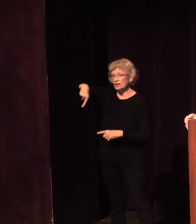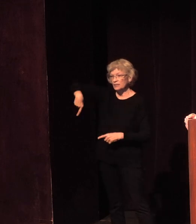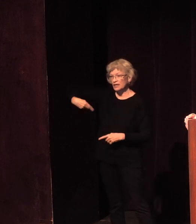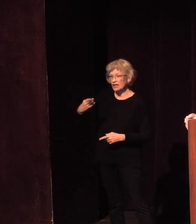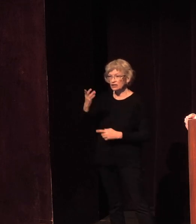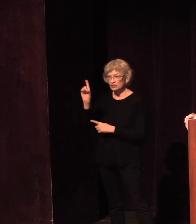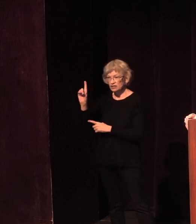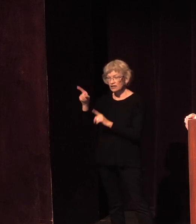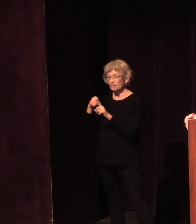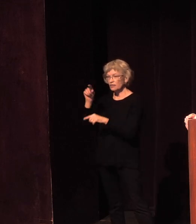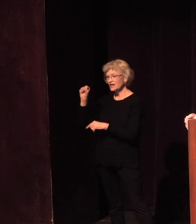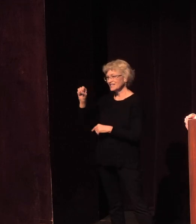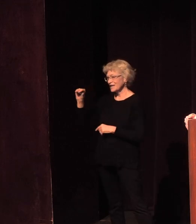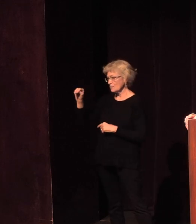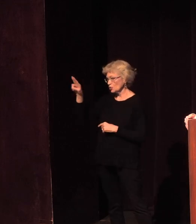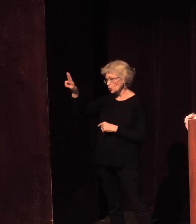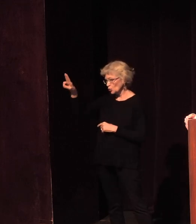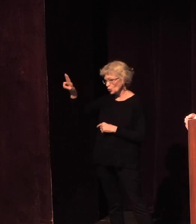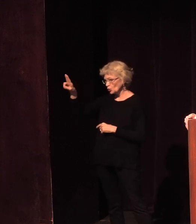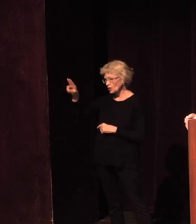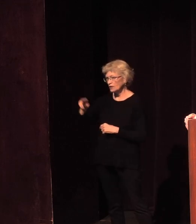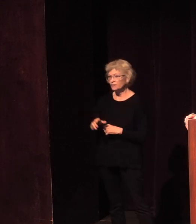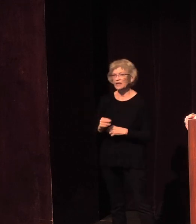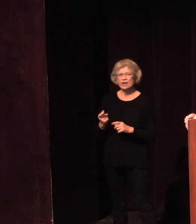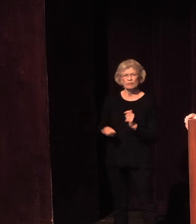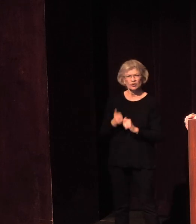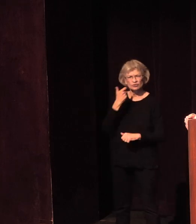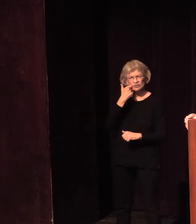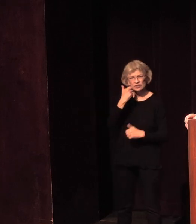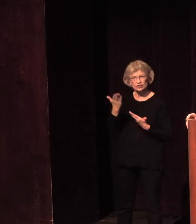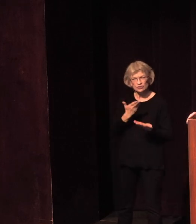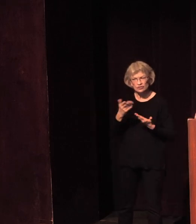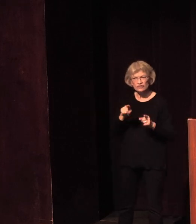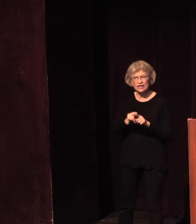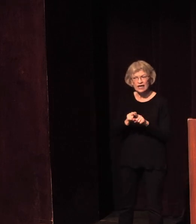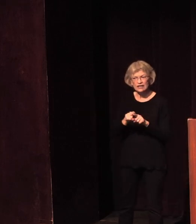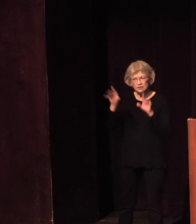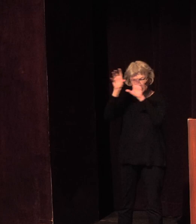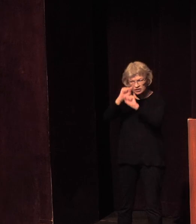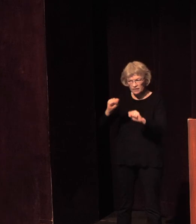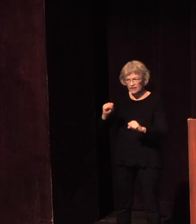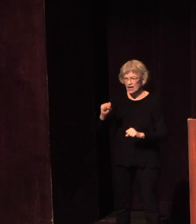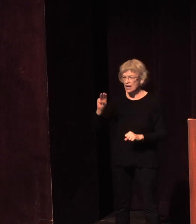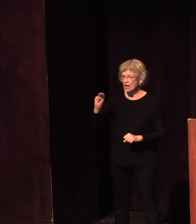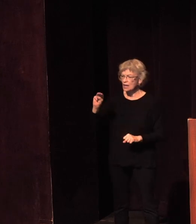master's degree and doctorate in economics from Southern Methodist University.